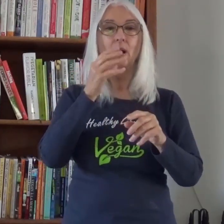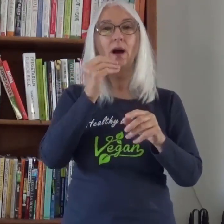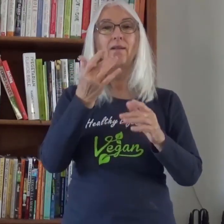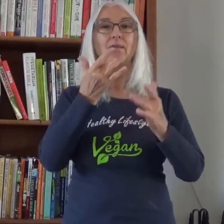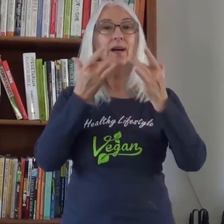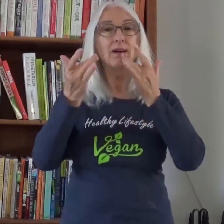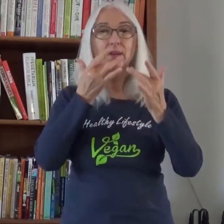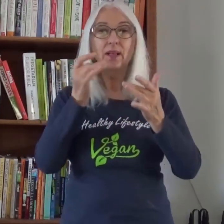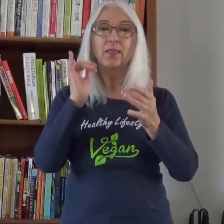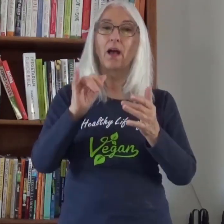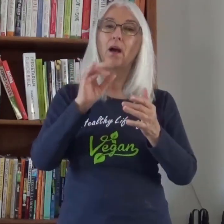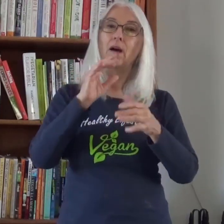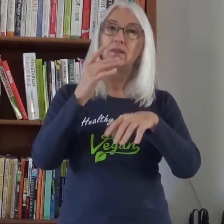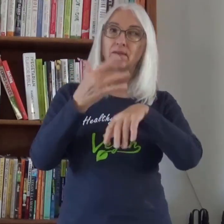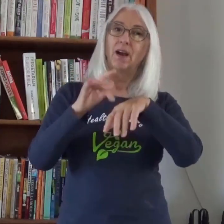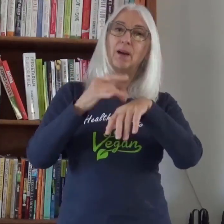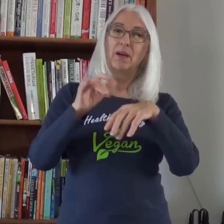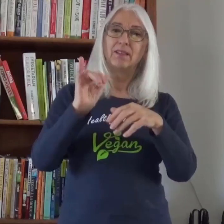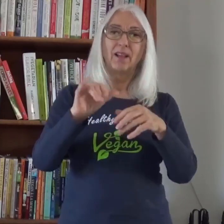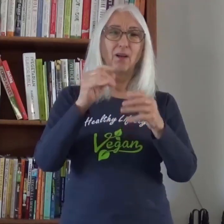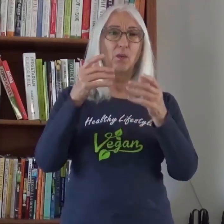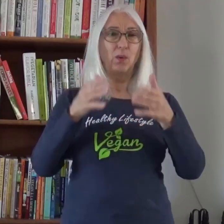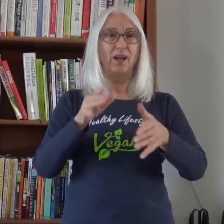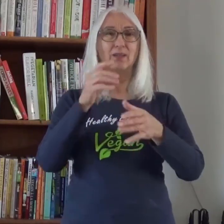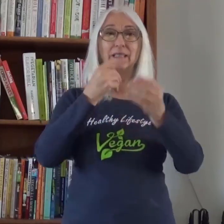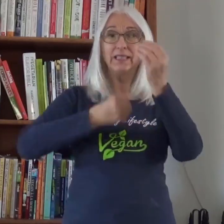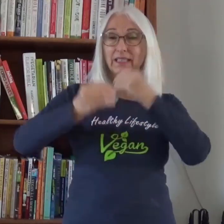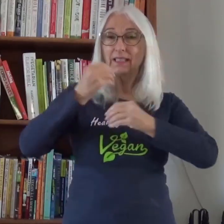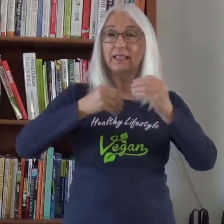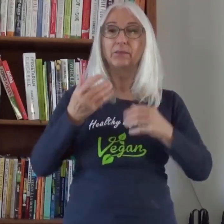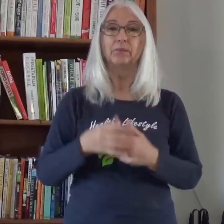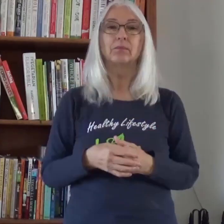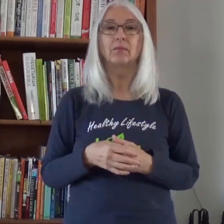and flavors that are available with this way of eating.